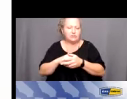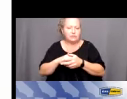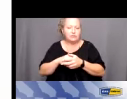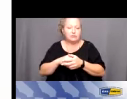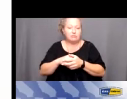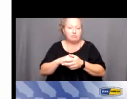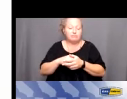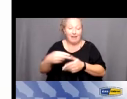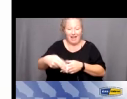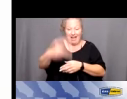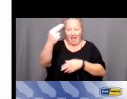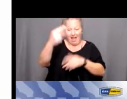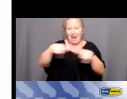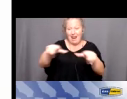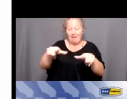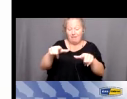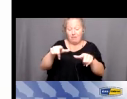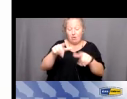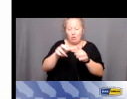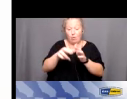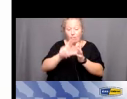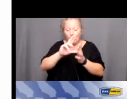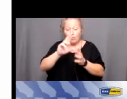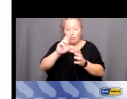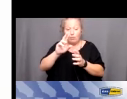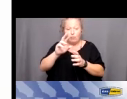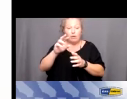really high level overview the regulation requires employers to take